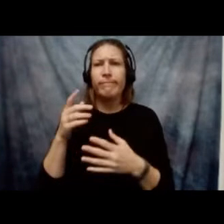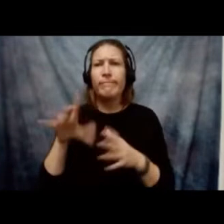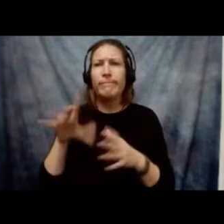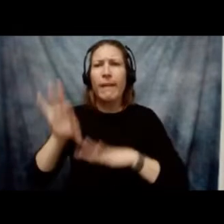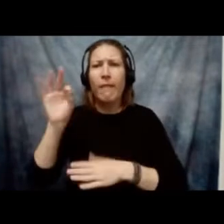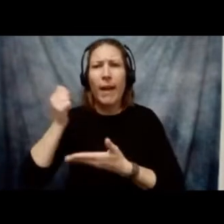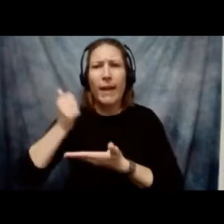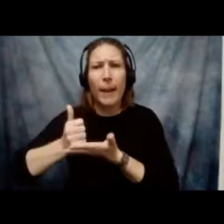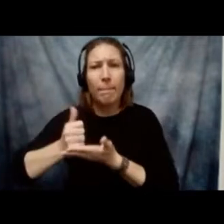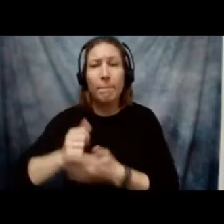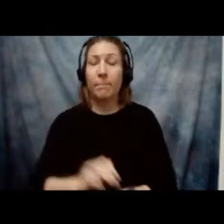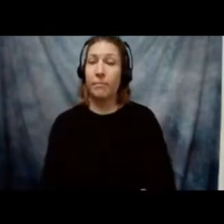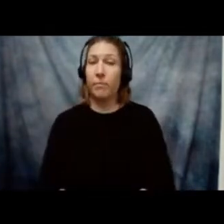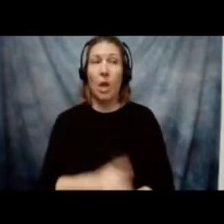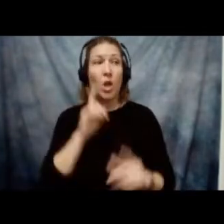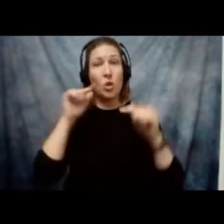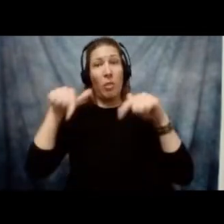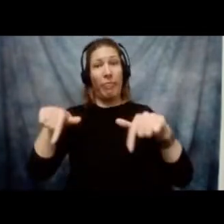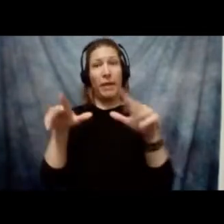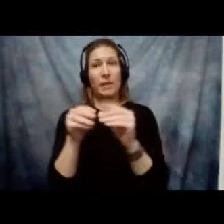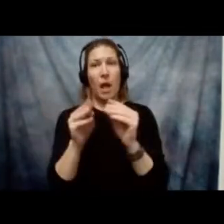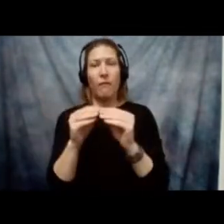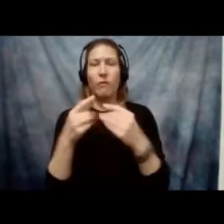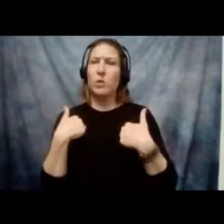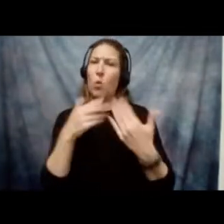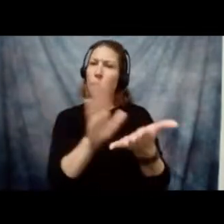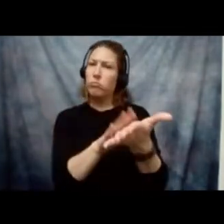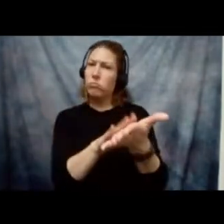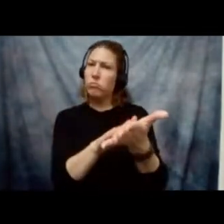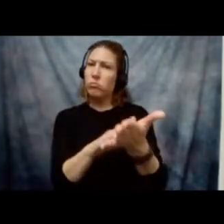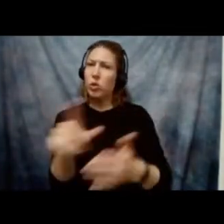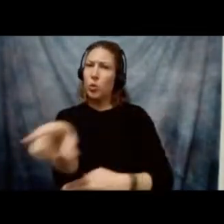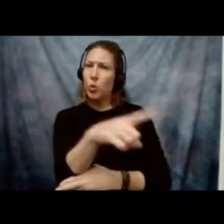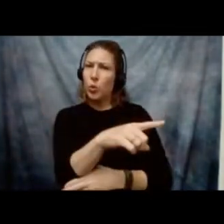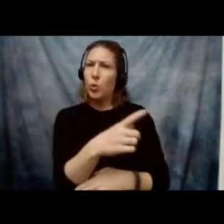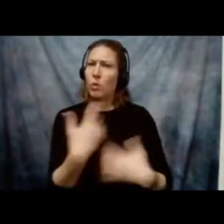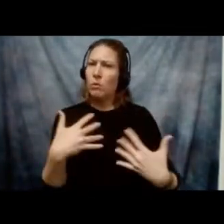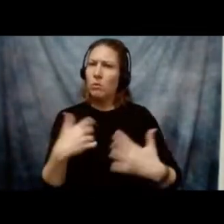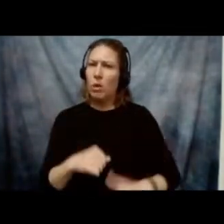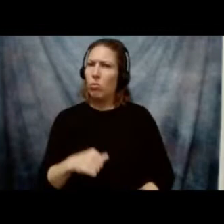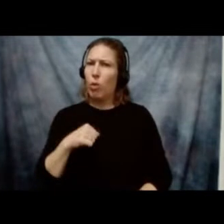you really i really am because i there have been sessions that we've done that uh diane has done